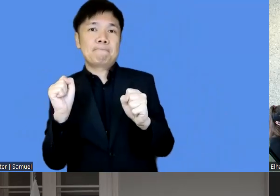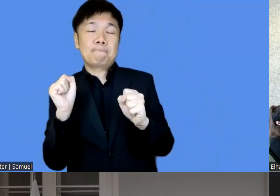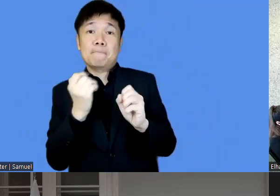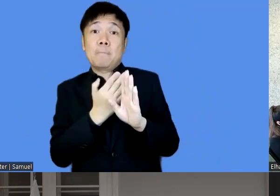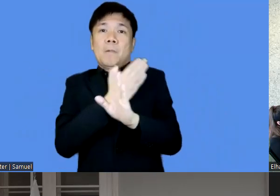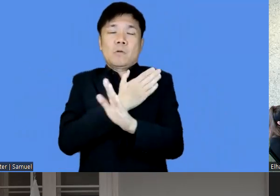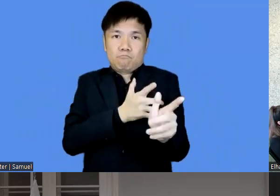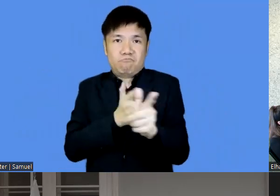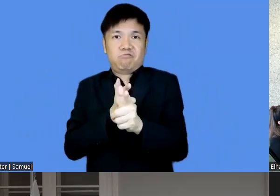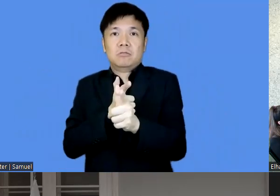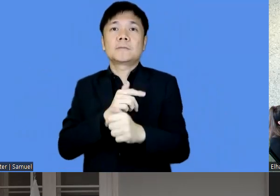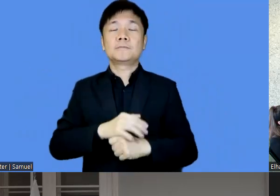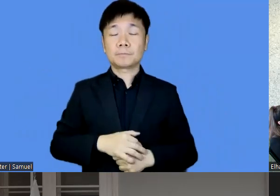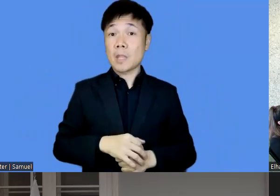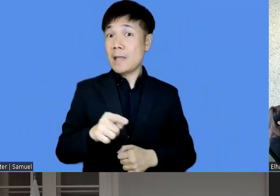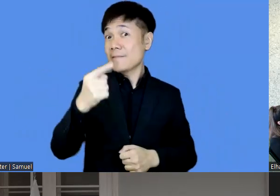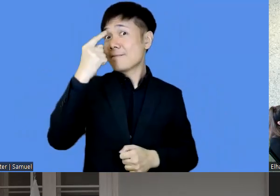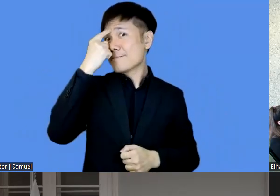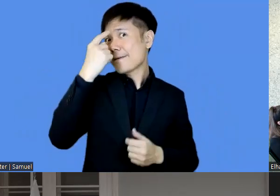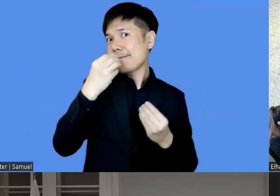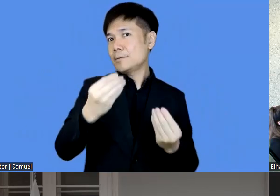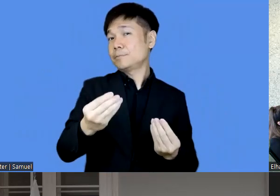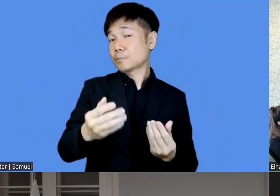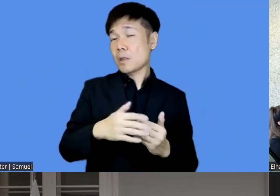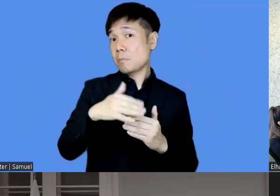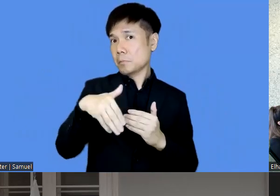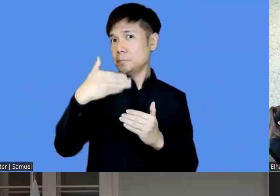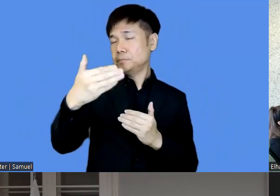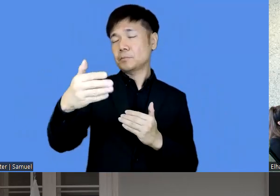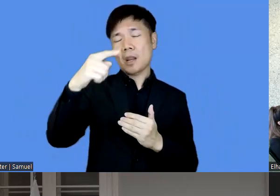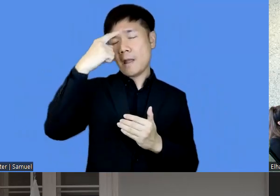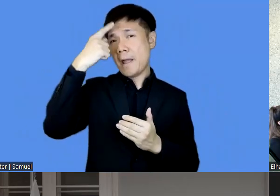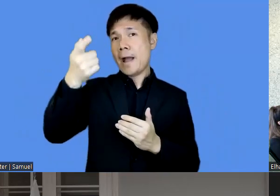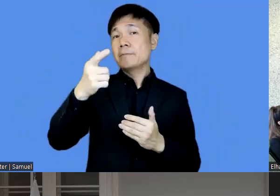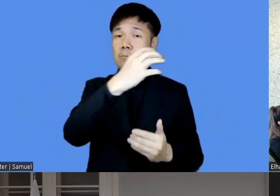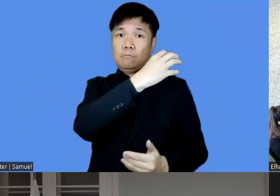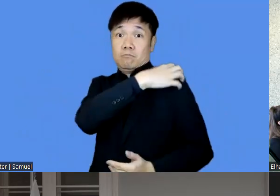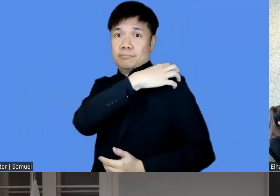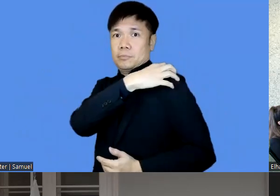would feed into more sustainable civilian military coordination mechanisms, which are